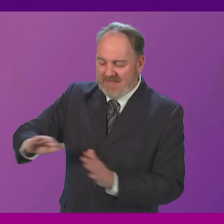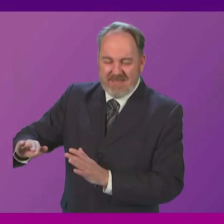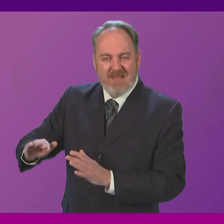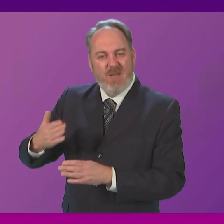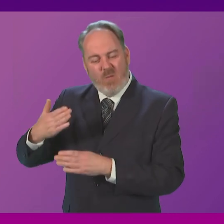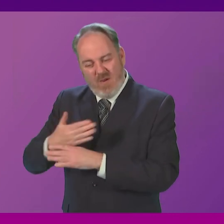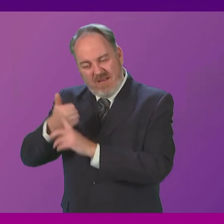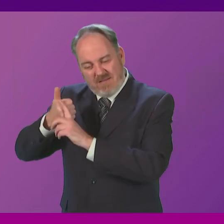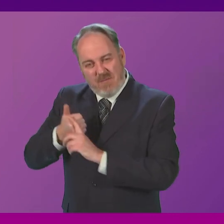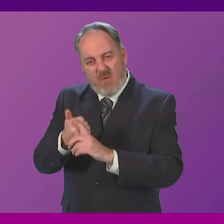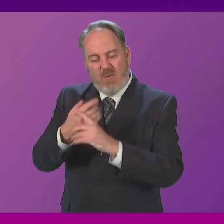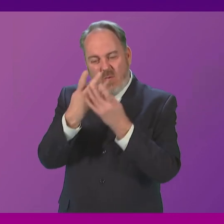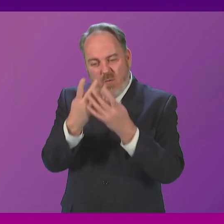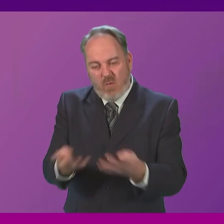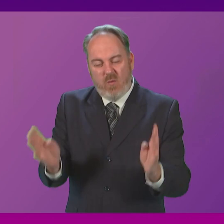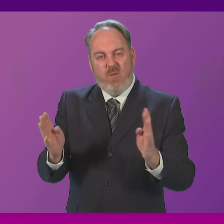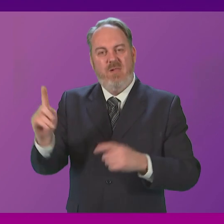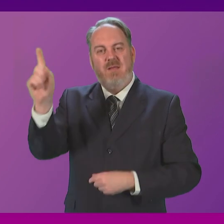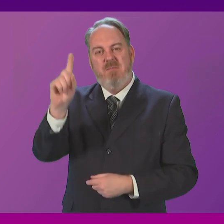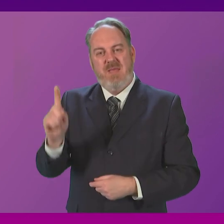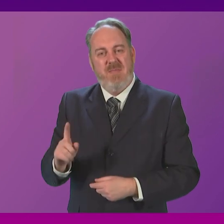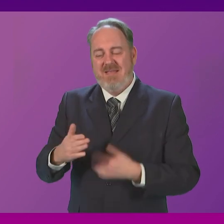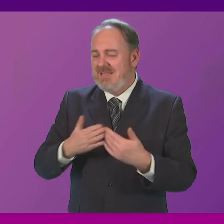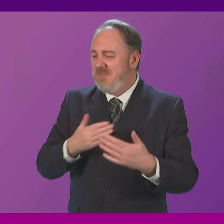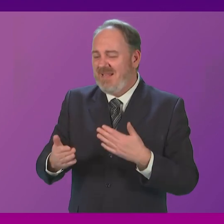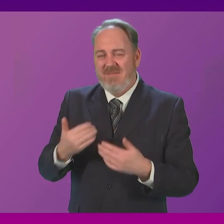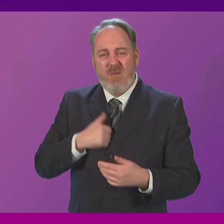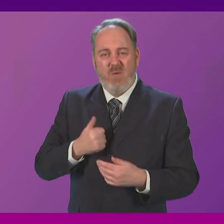person in our country, regardless of their constitutional position.